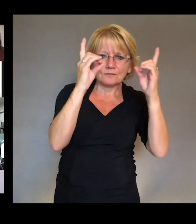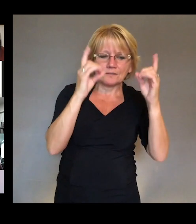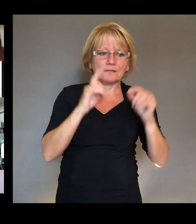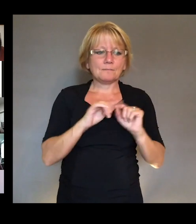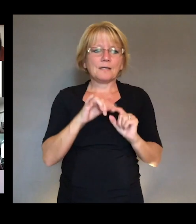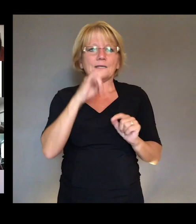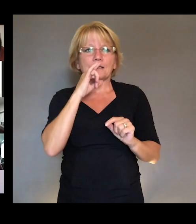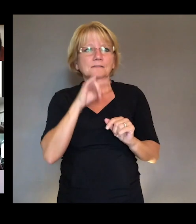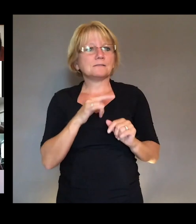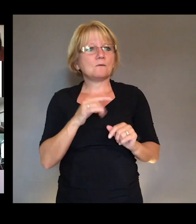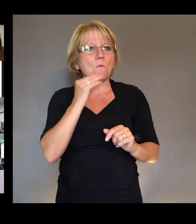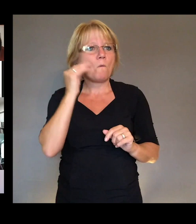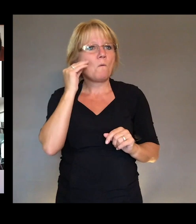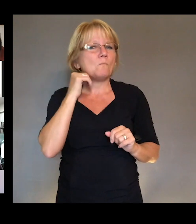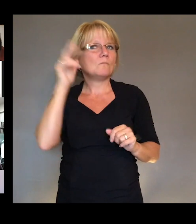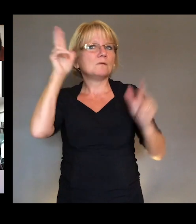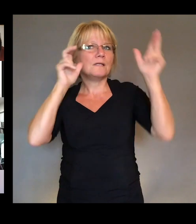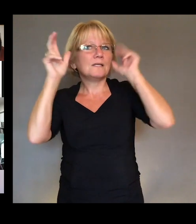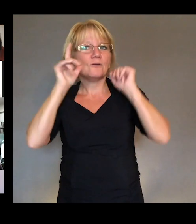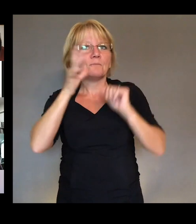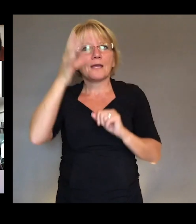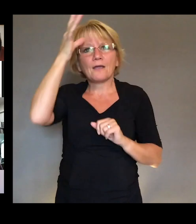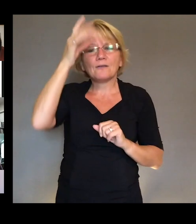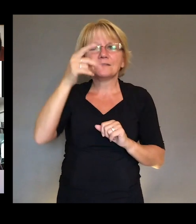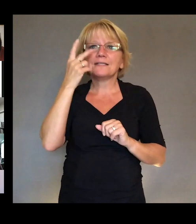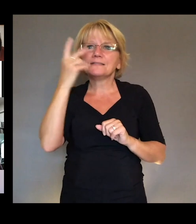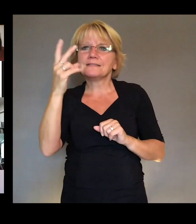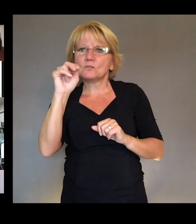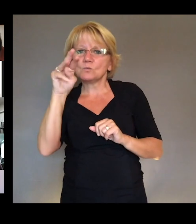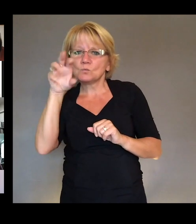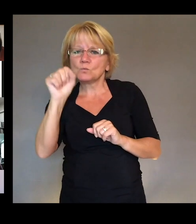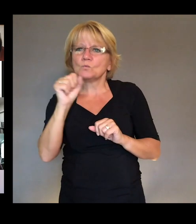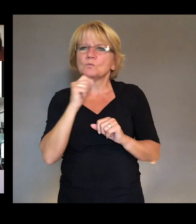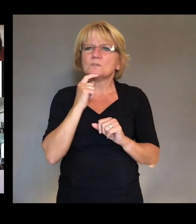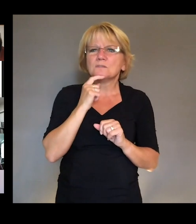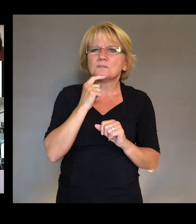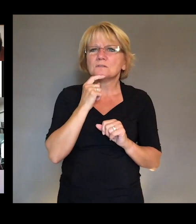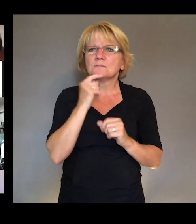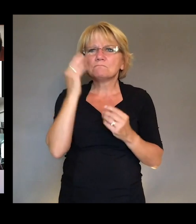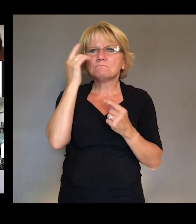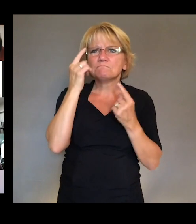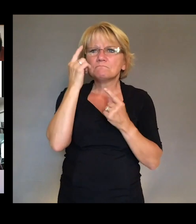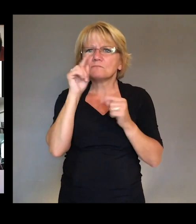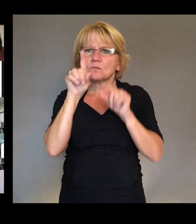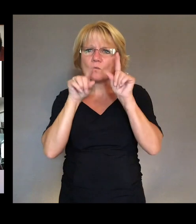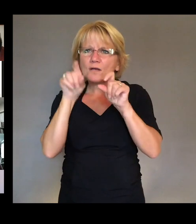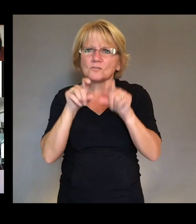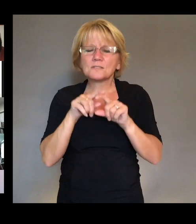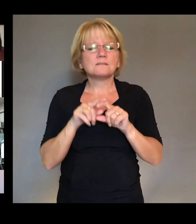but kids are home and they're hearing their parents, they're hearing what's happening on the news and they may have questions and it's okay to talk about it,